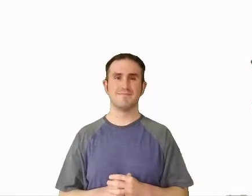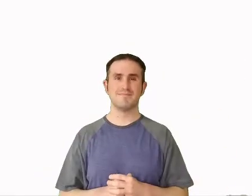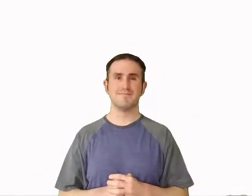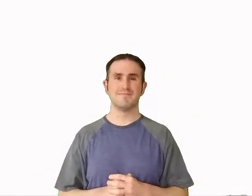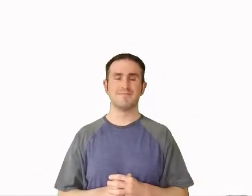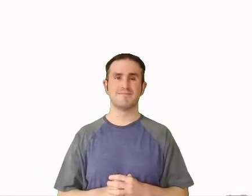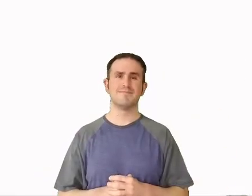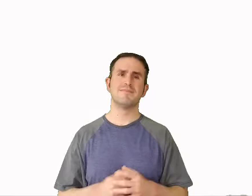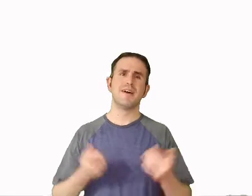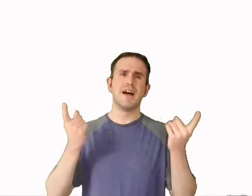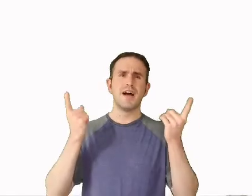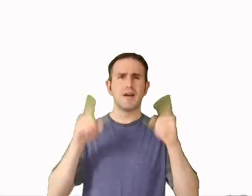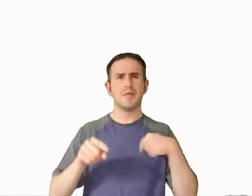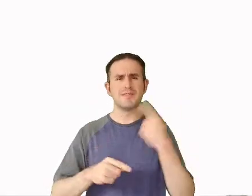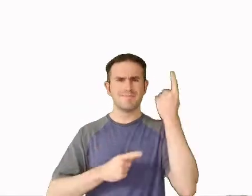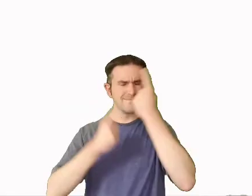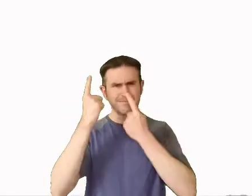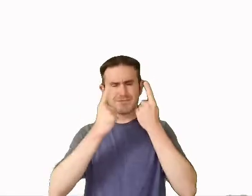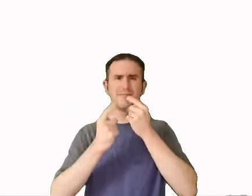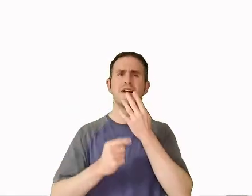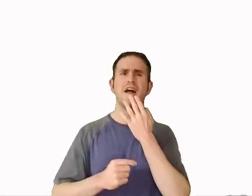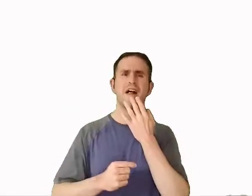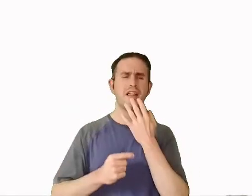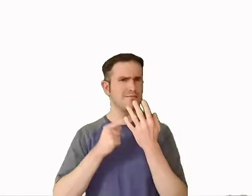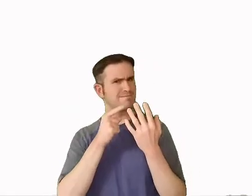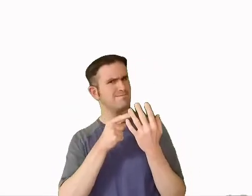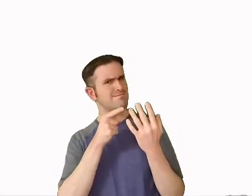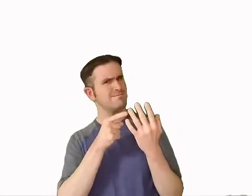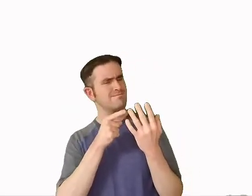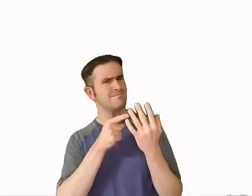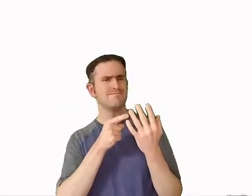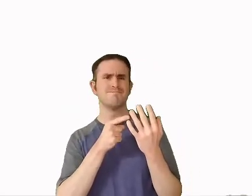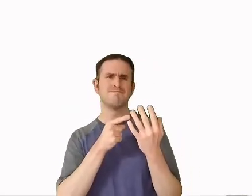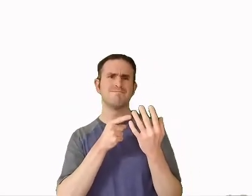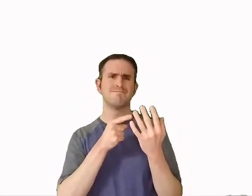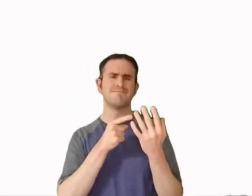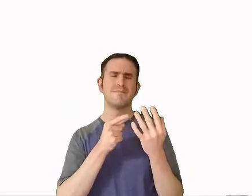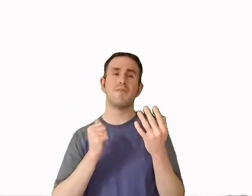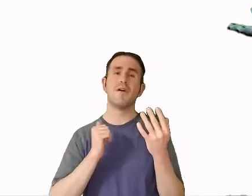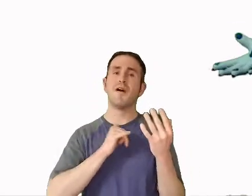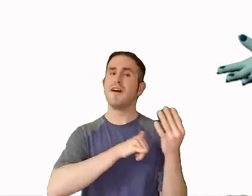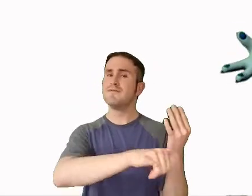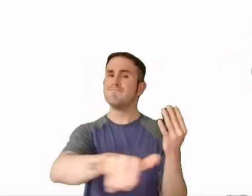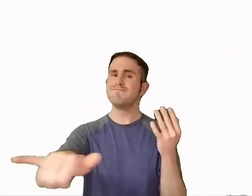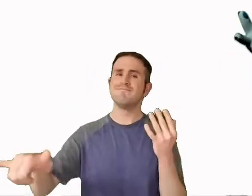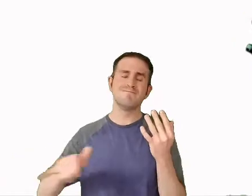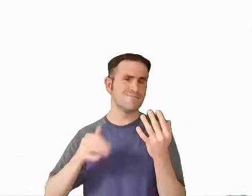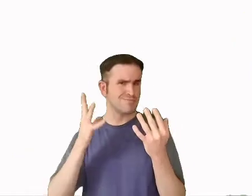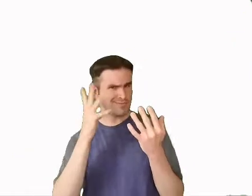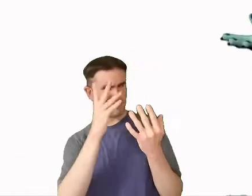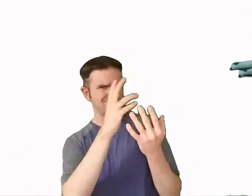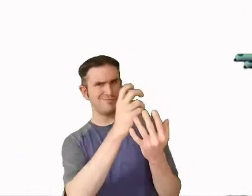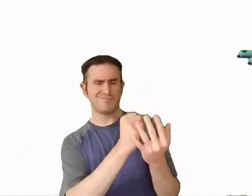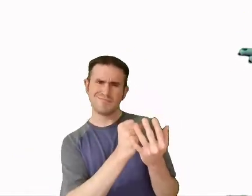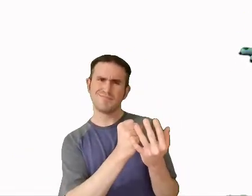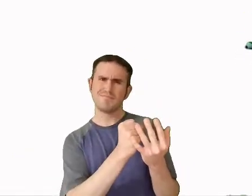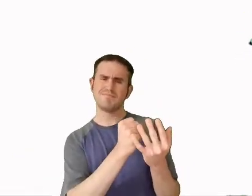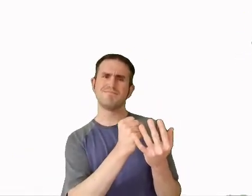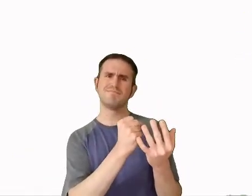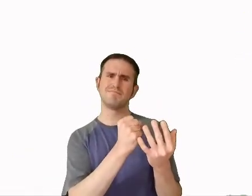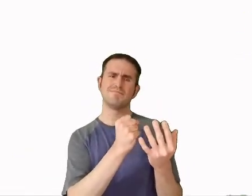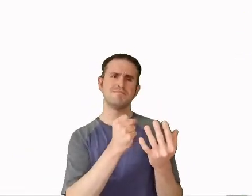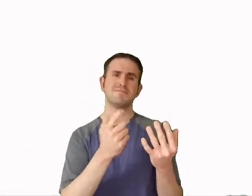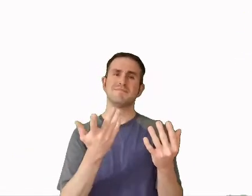So, when we think about color in itself, all of us are attracted in some way to color. It speaks